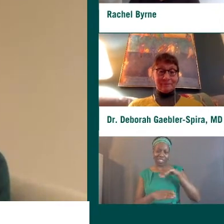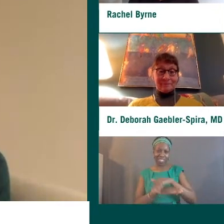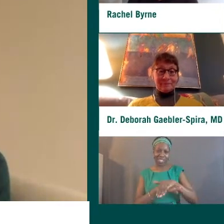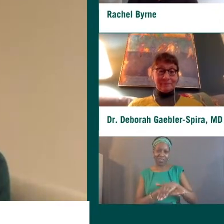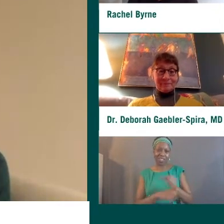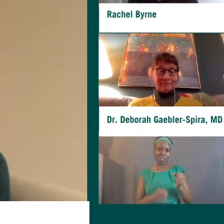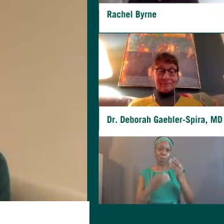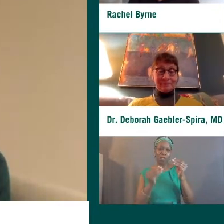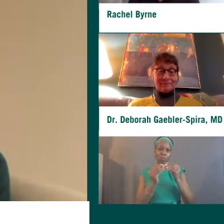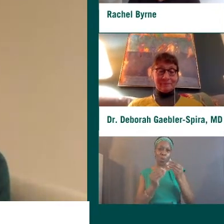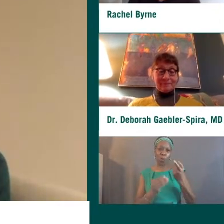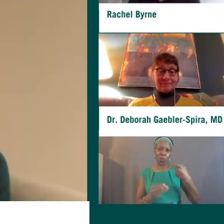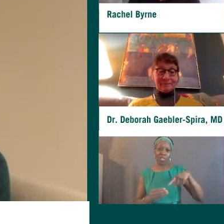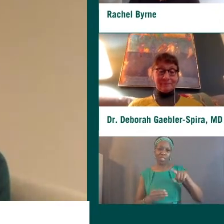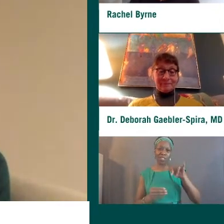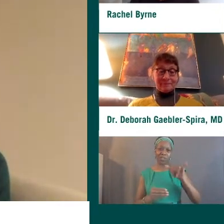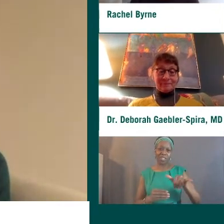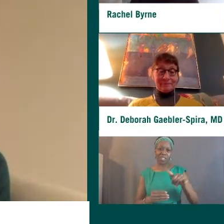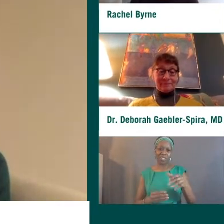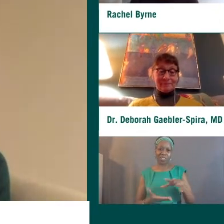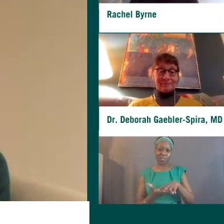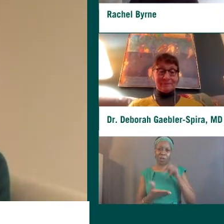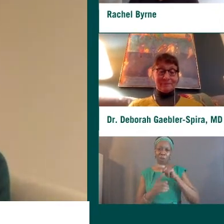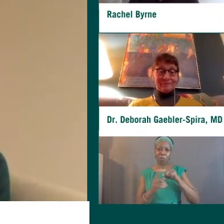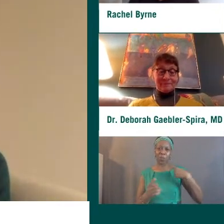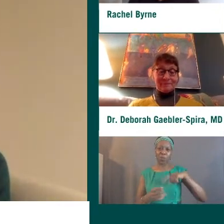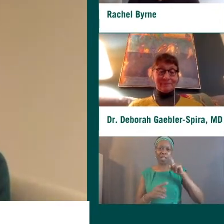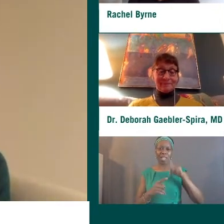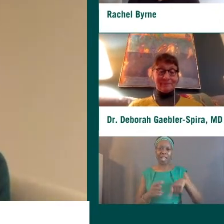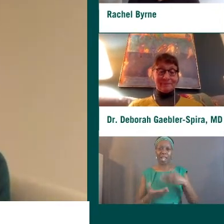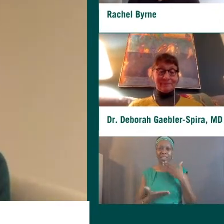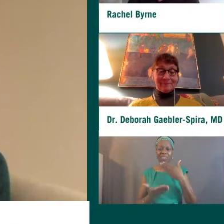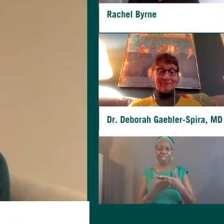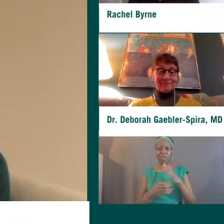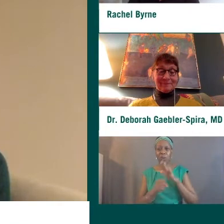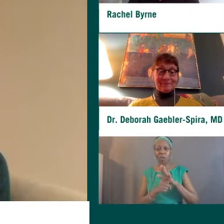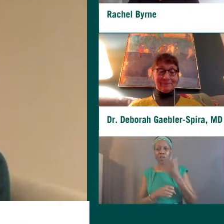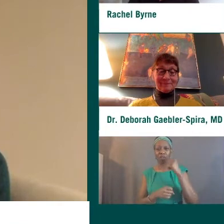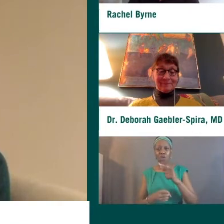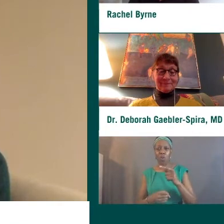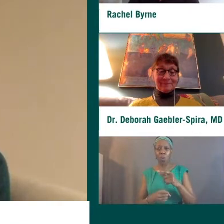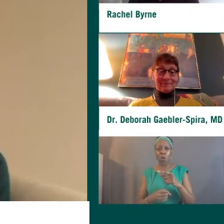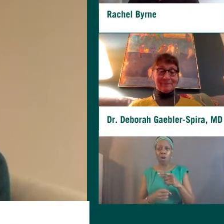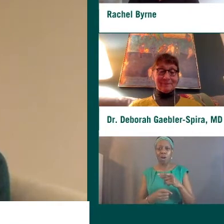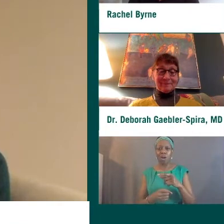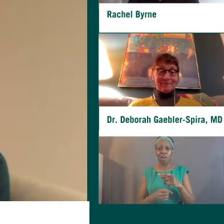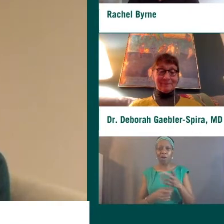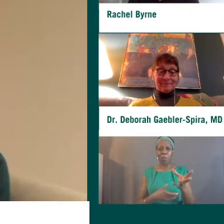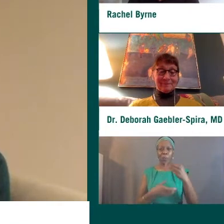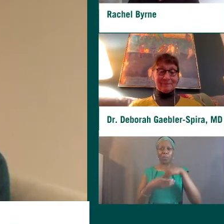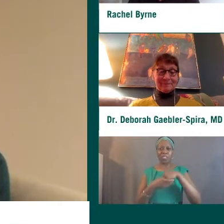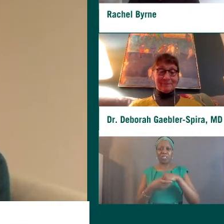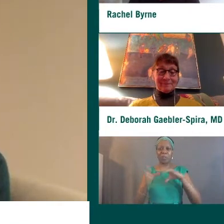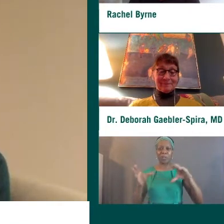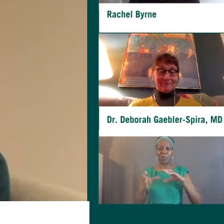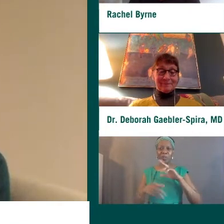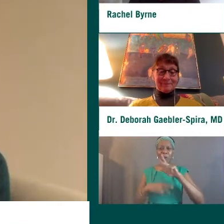So we actually can't thank you enough for participating and doing all those different things. It really is wonderful to give back.